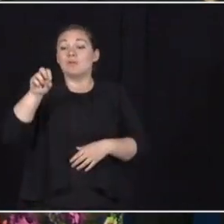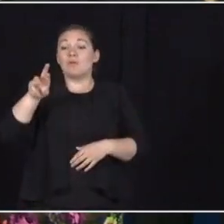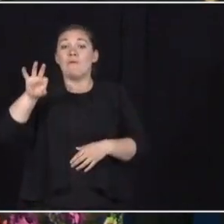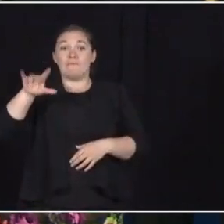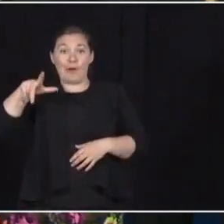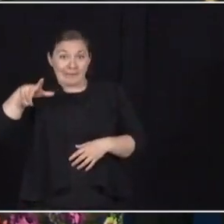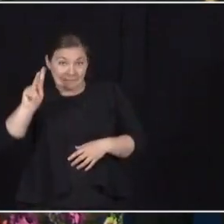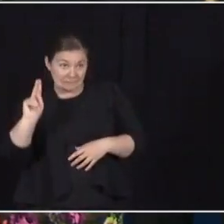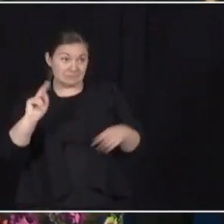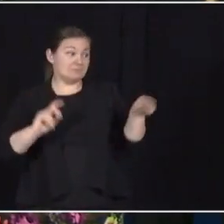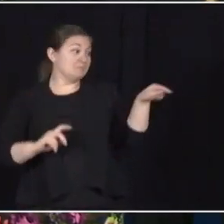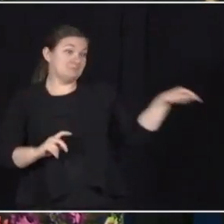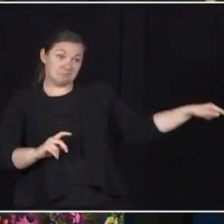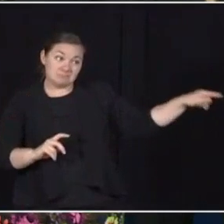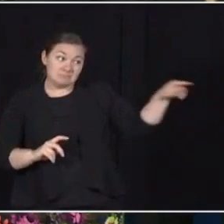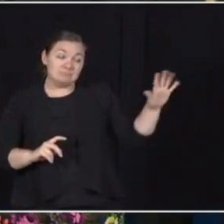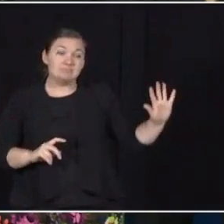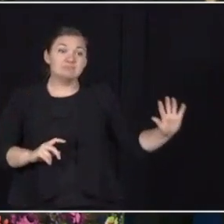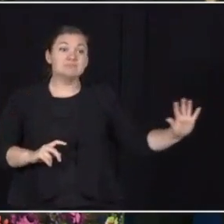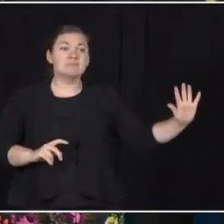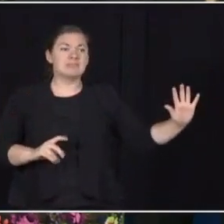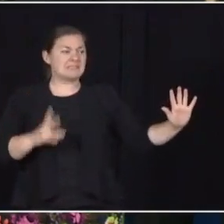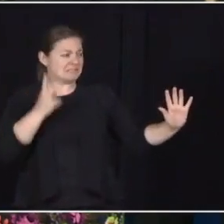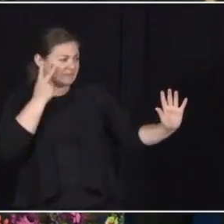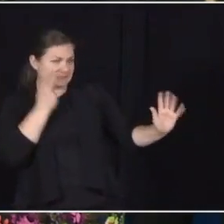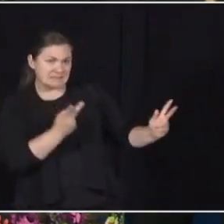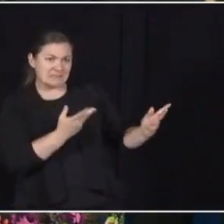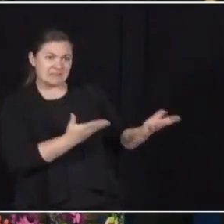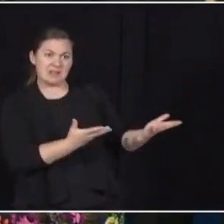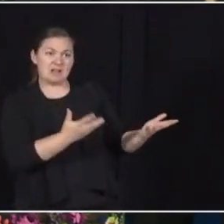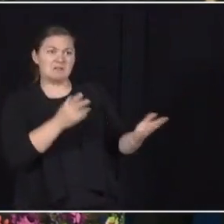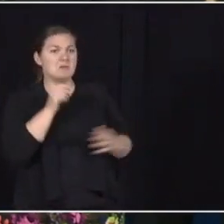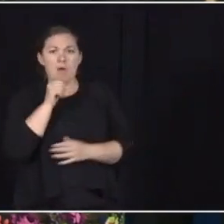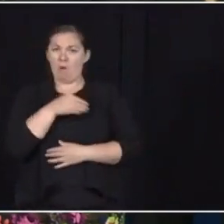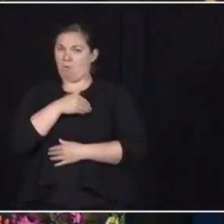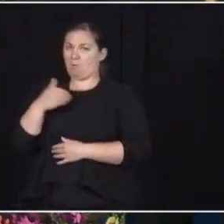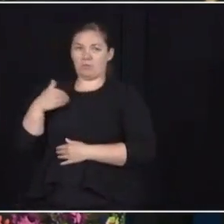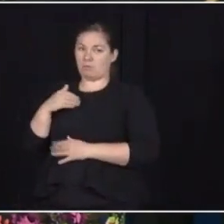cities, there are people wearing masks in lines